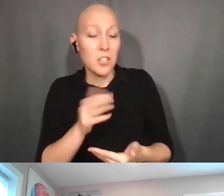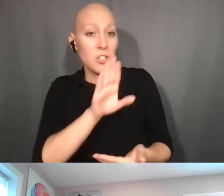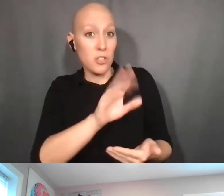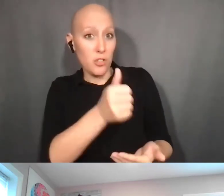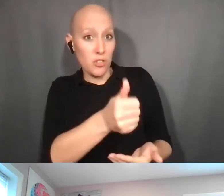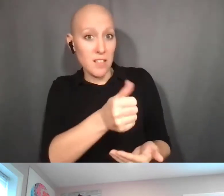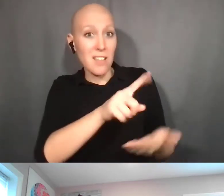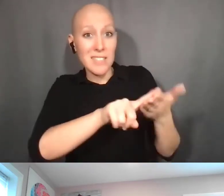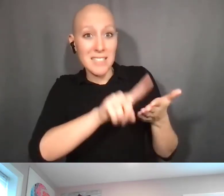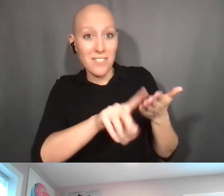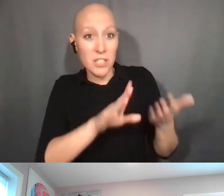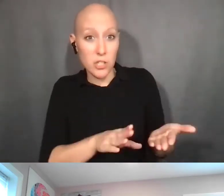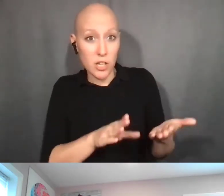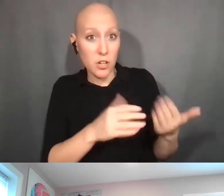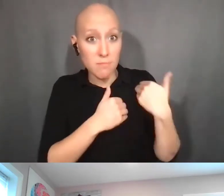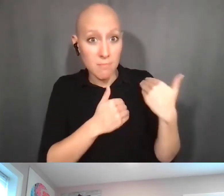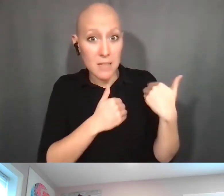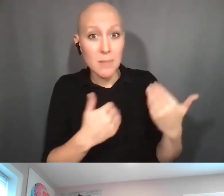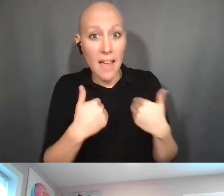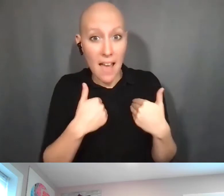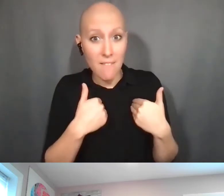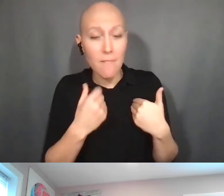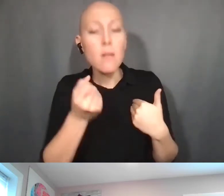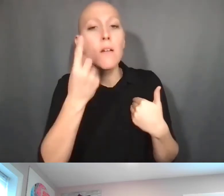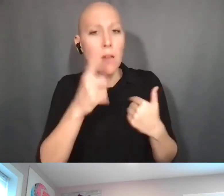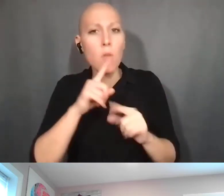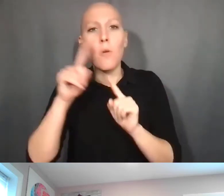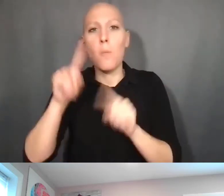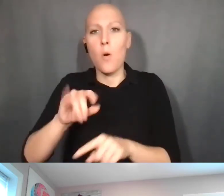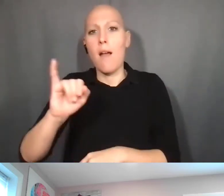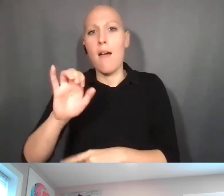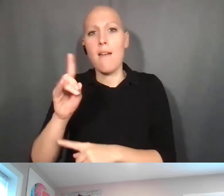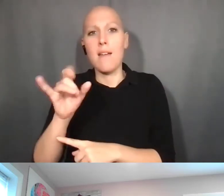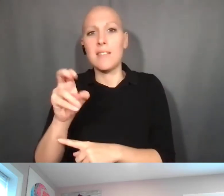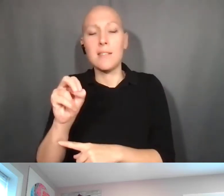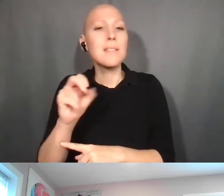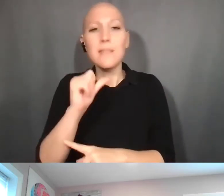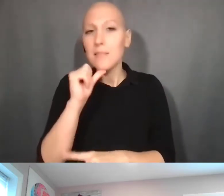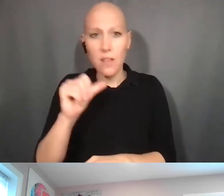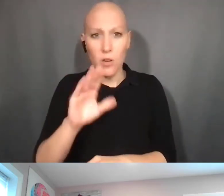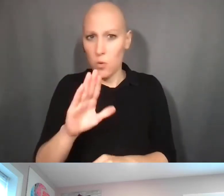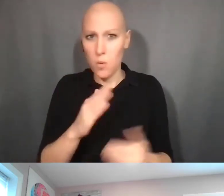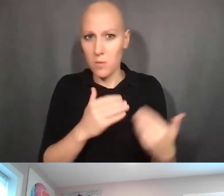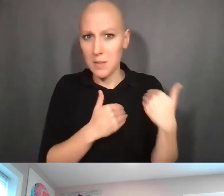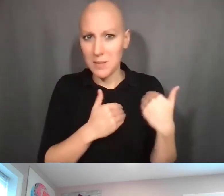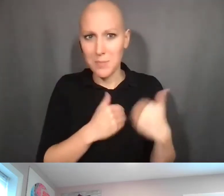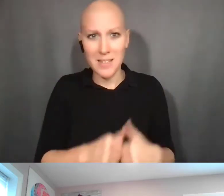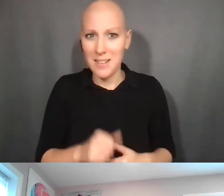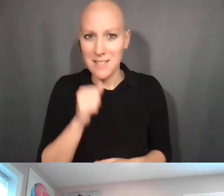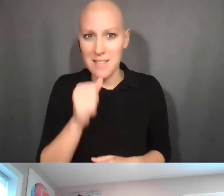reporting in iEdison is not one of them. Kristin Ta: So that actually feeds to a couple other questions